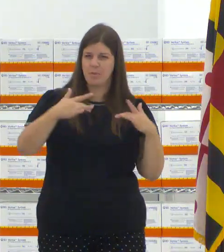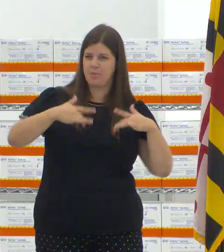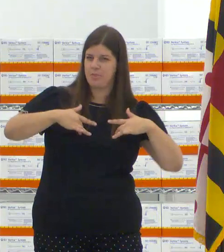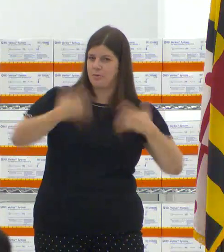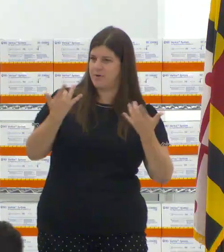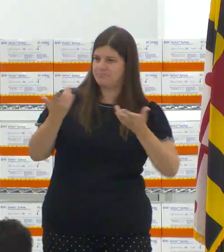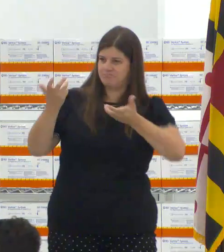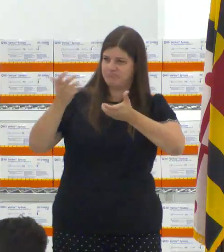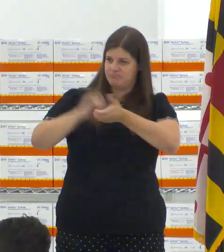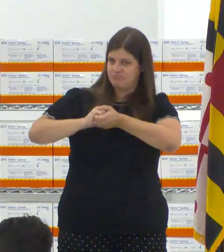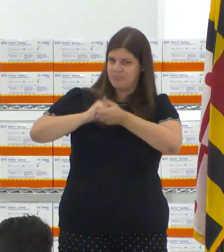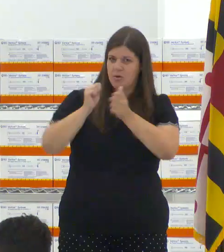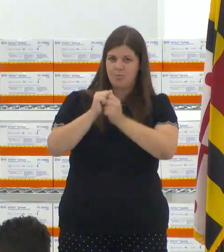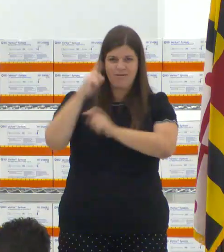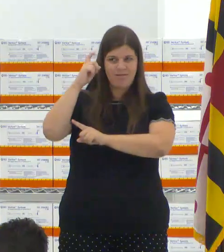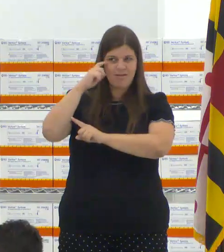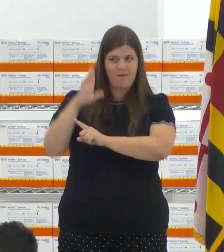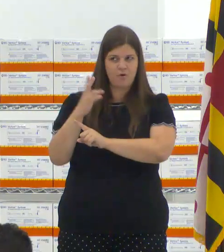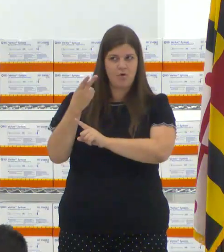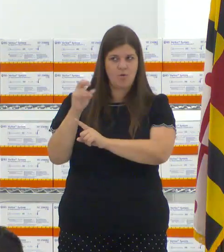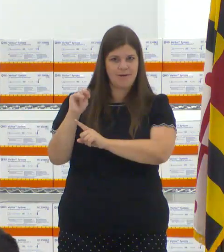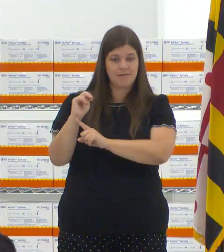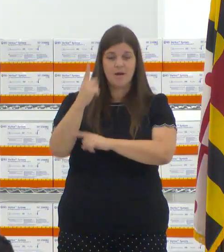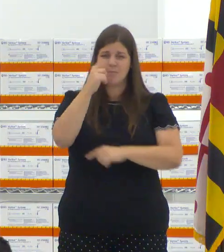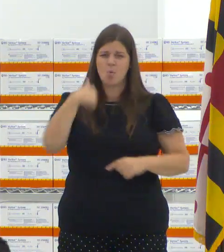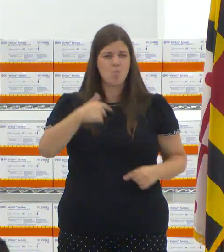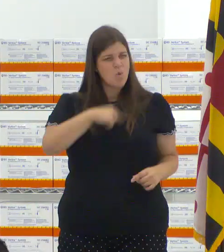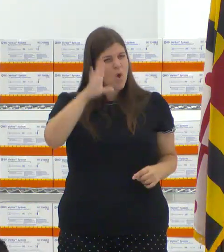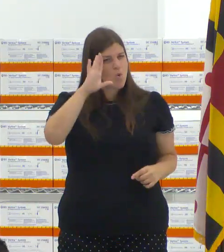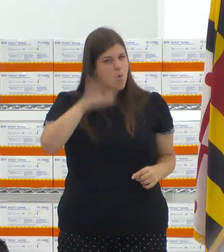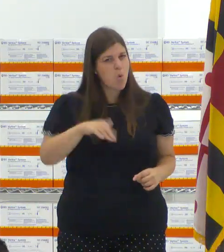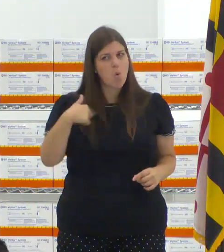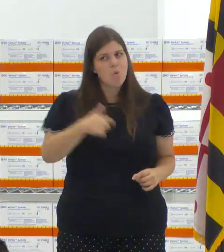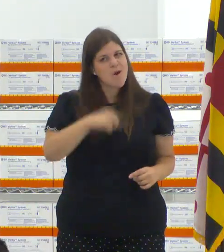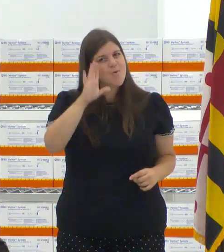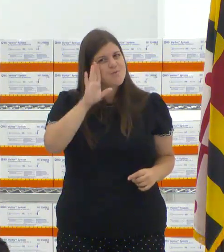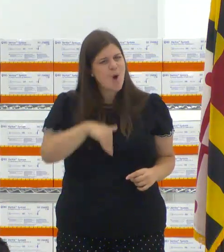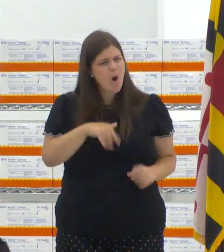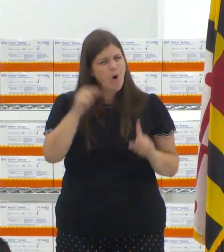Thank you for your leadership and the speed and efficiency with which you brought together Republican